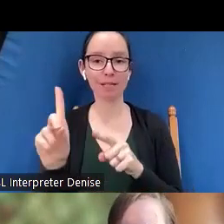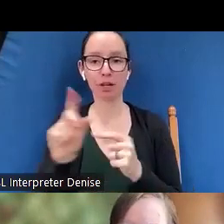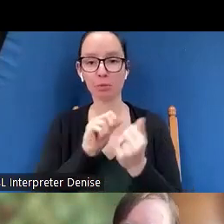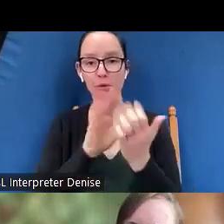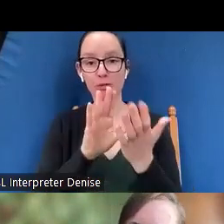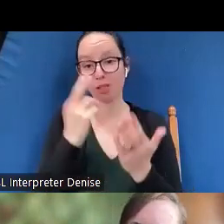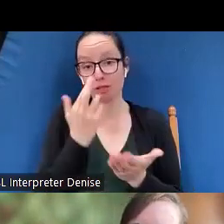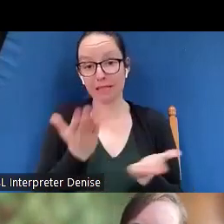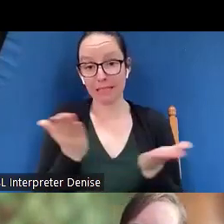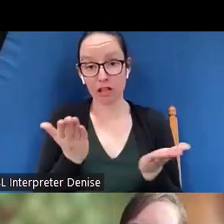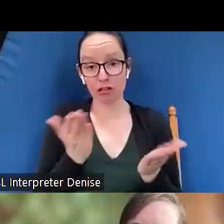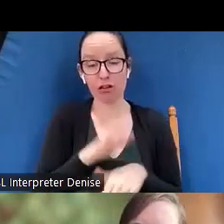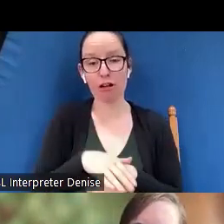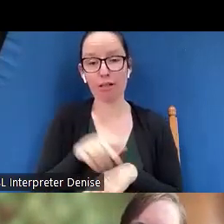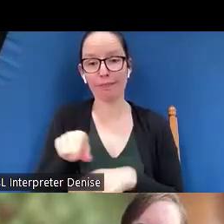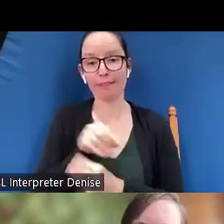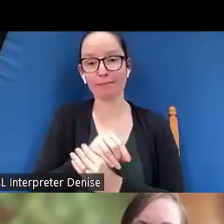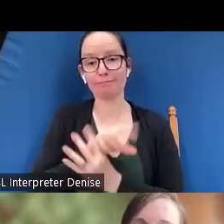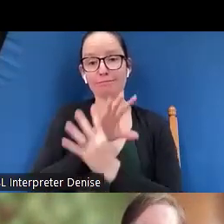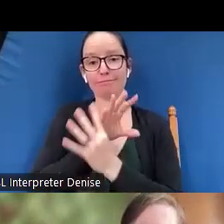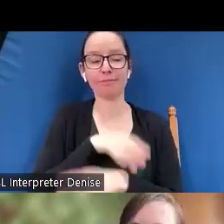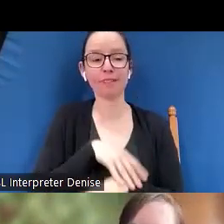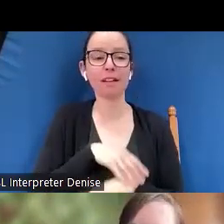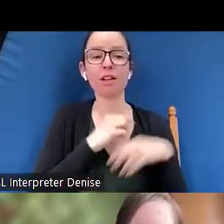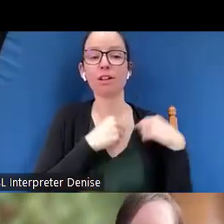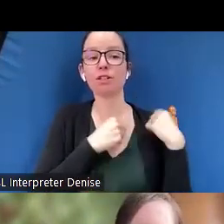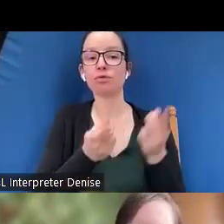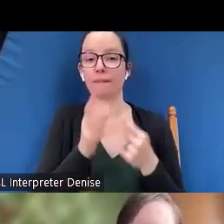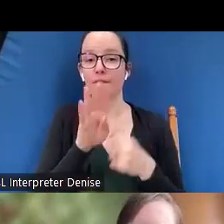And so, so far about 44 projects have been funded and they tend